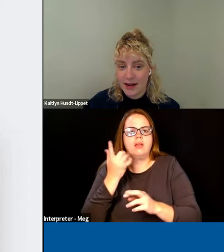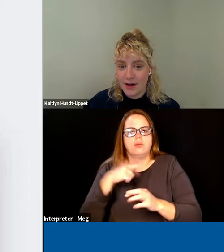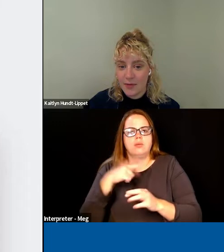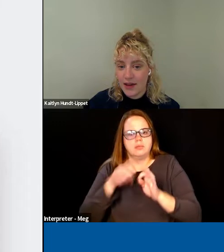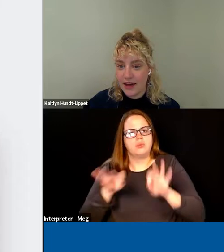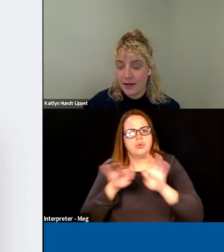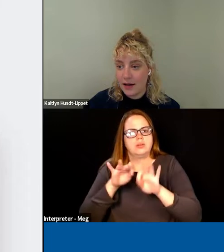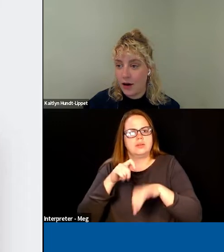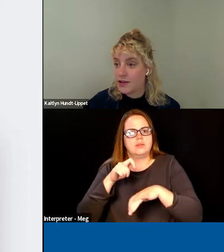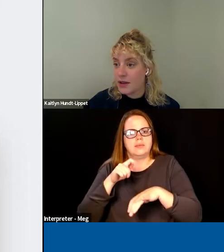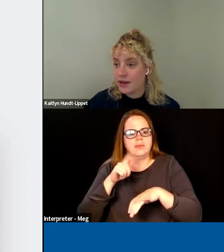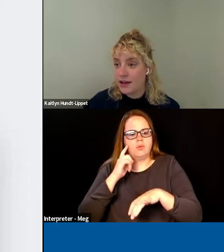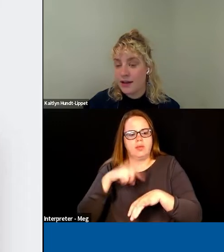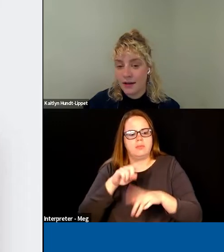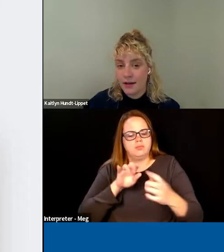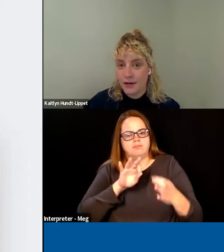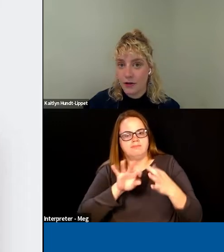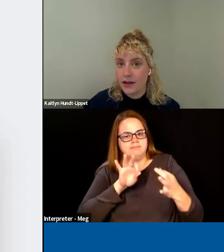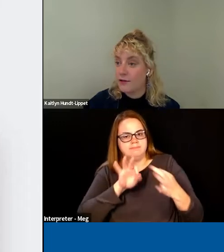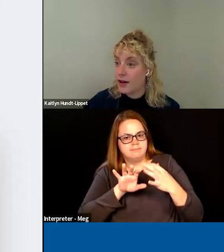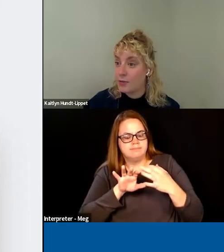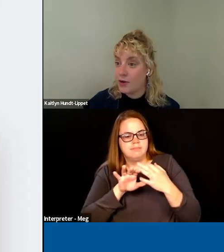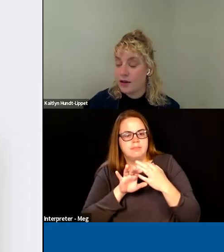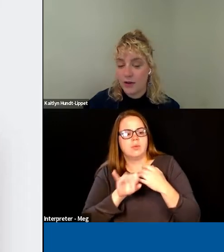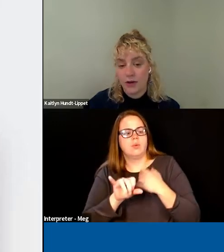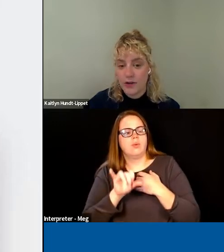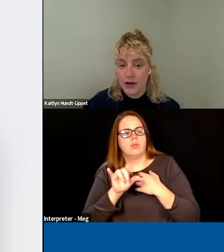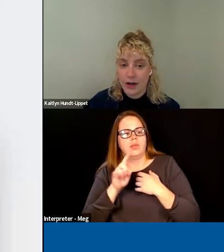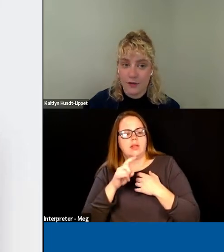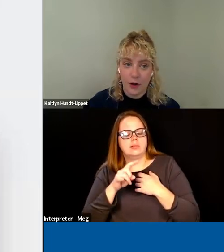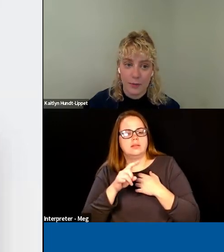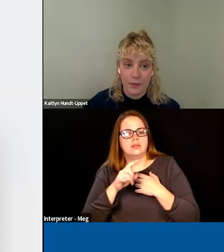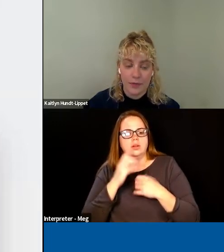that ultimately create like, a very meaningful user interview.